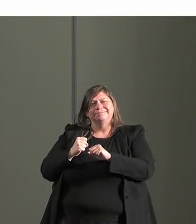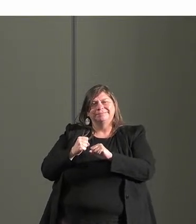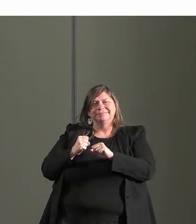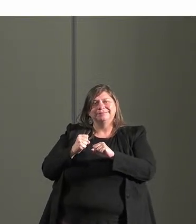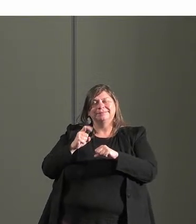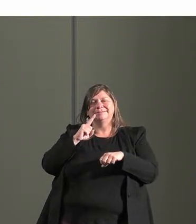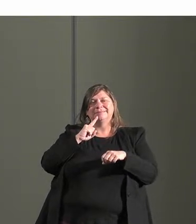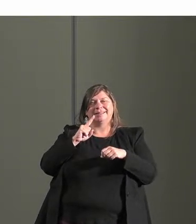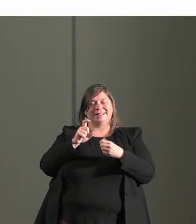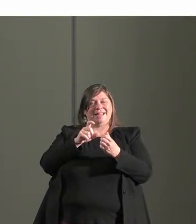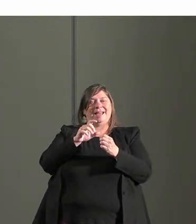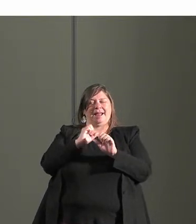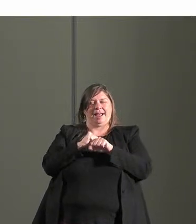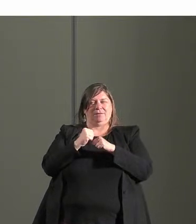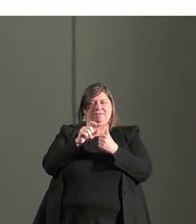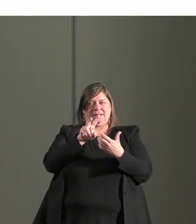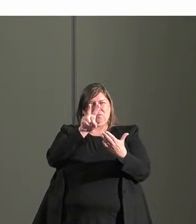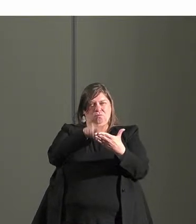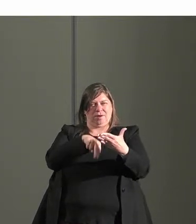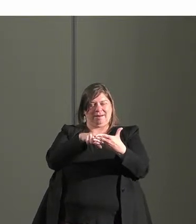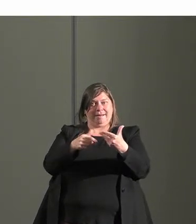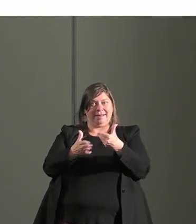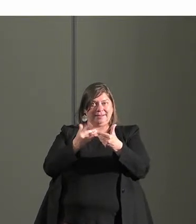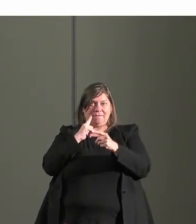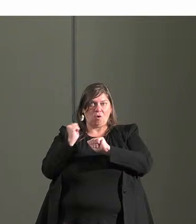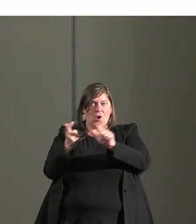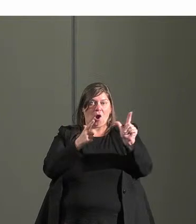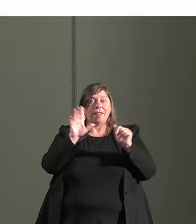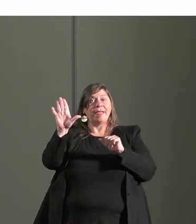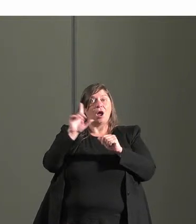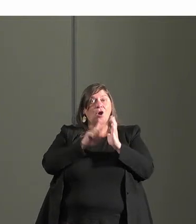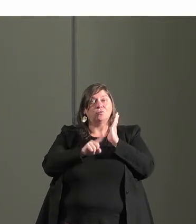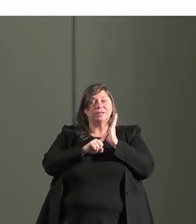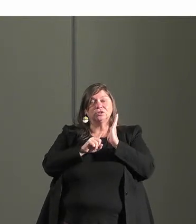lot of research how to surface type faces that make reading